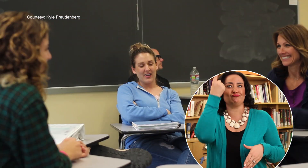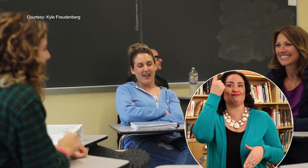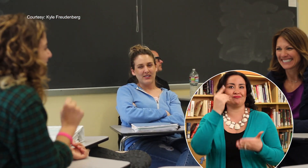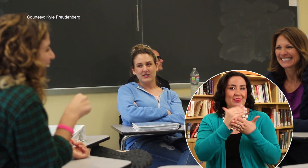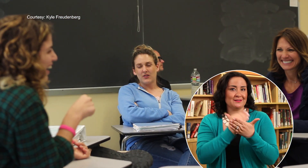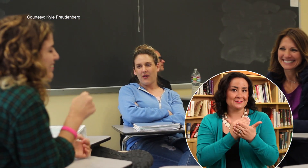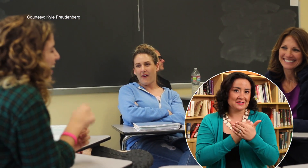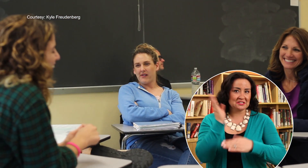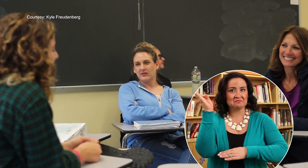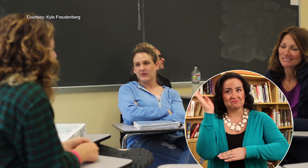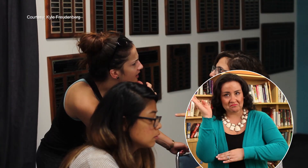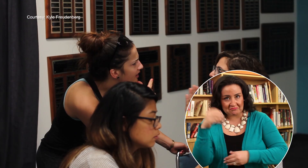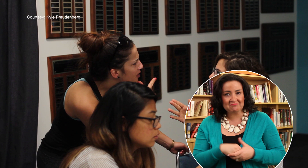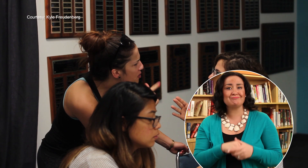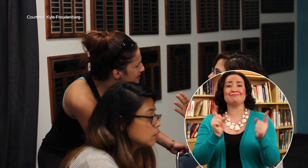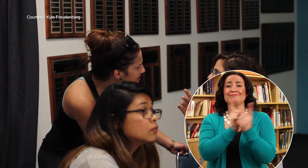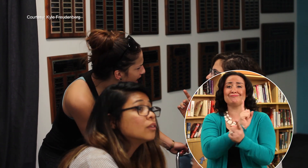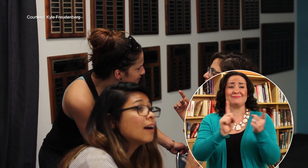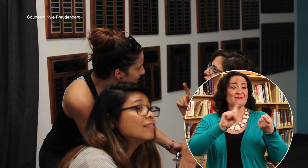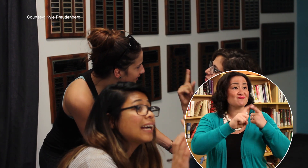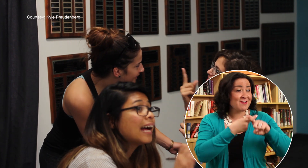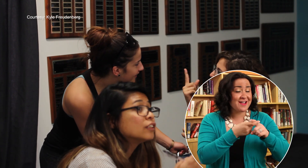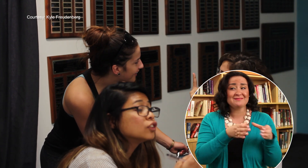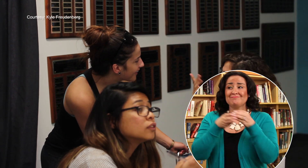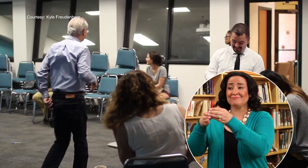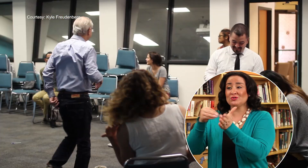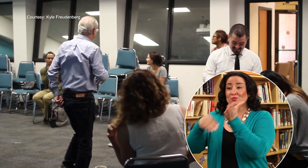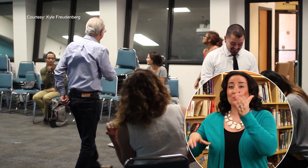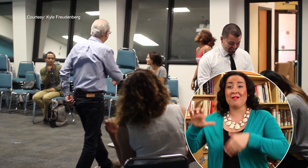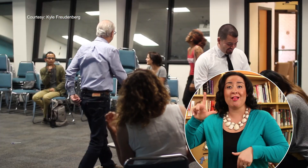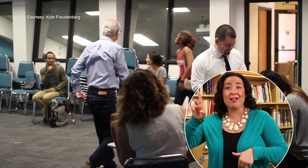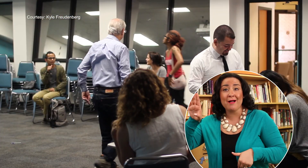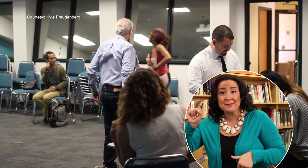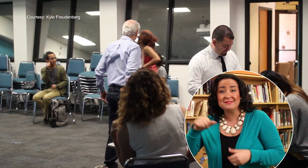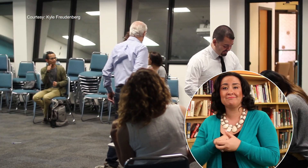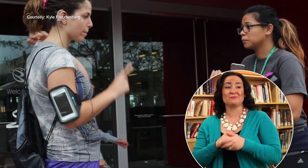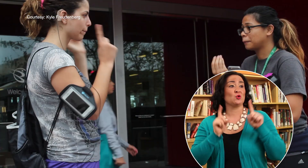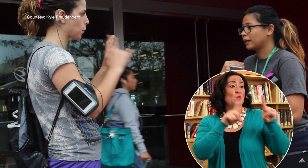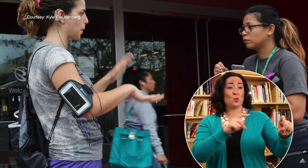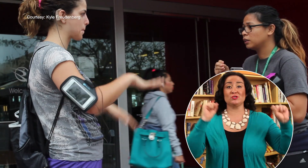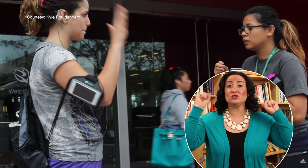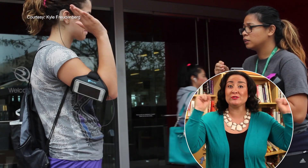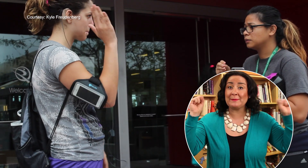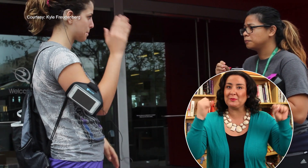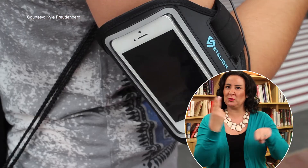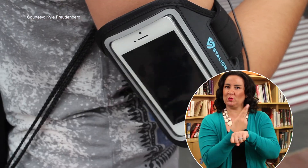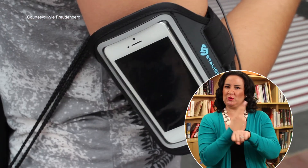She meets with friends at clubs. She goes to the gym where she uses today’s technology